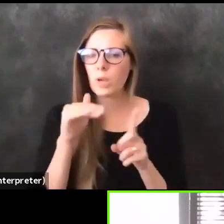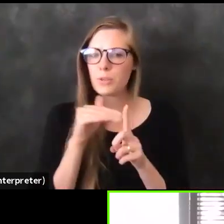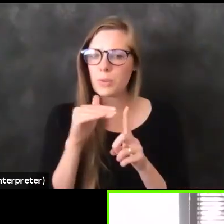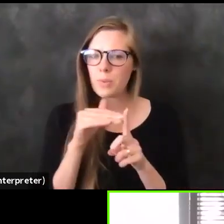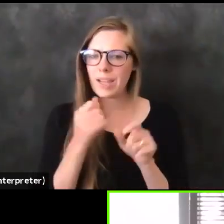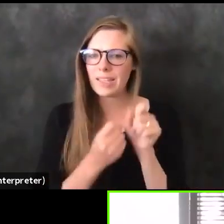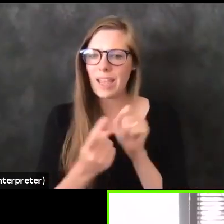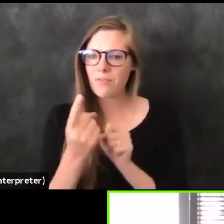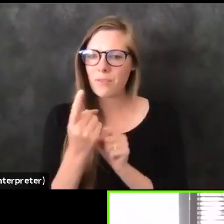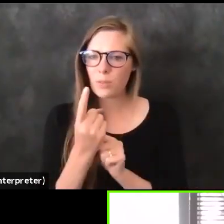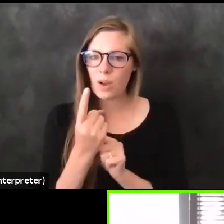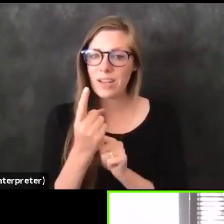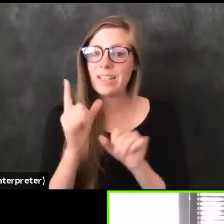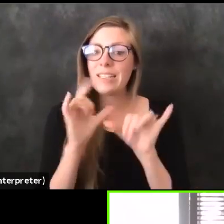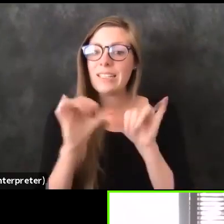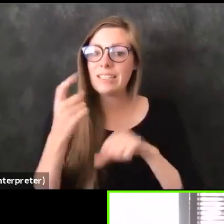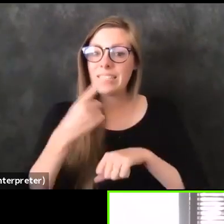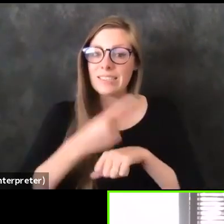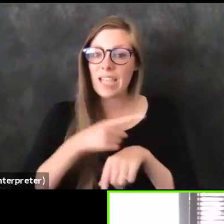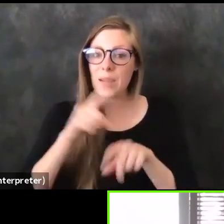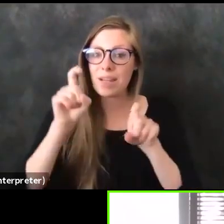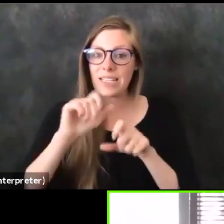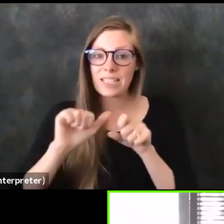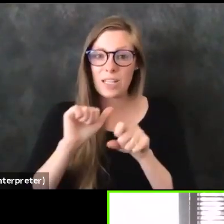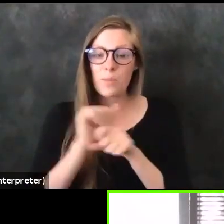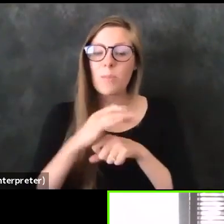same day testing appointments are available through OptumServe.